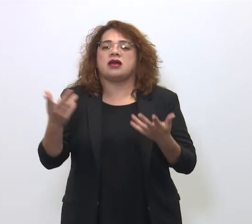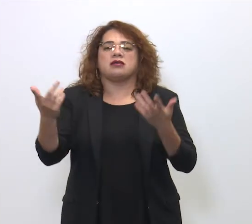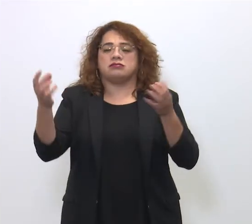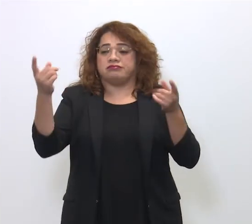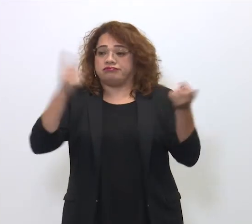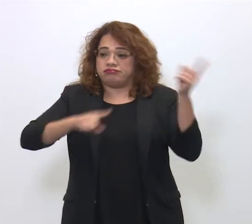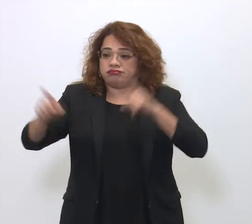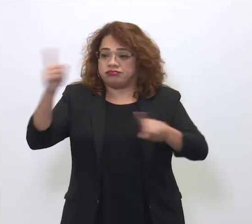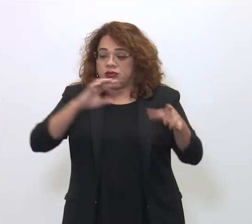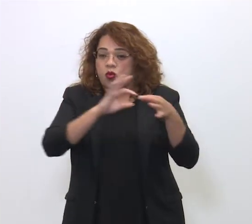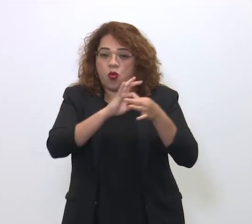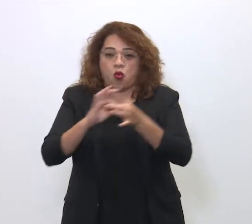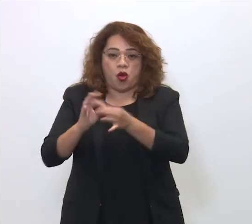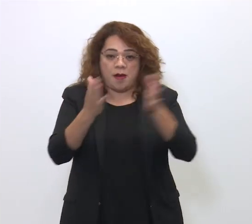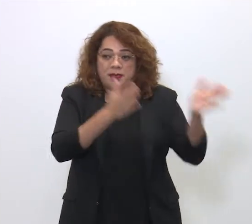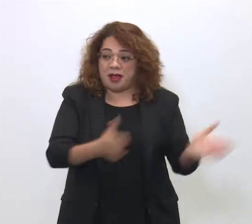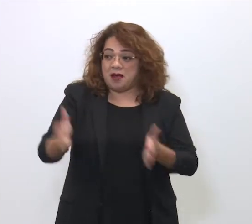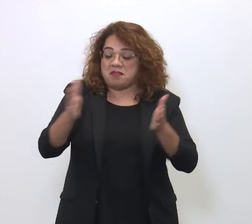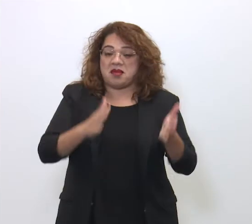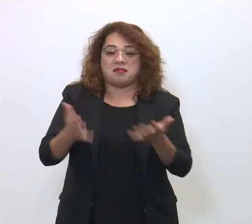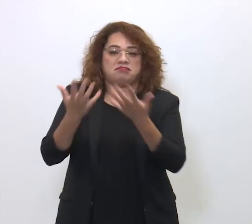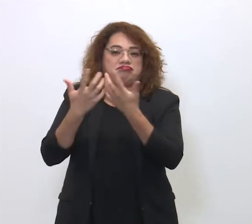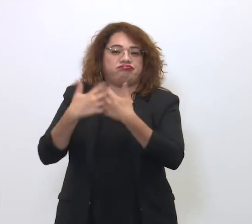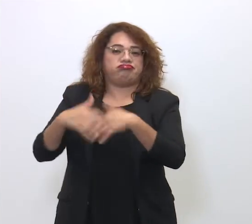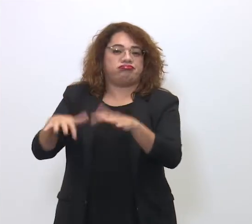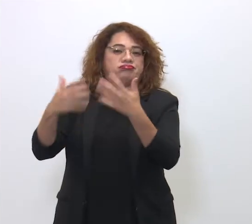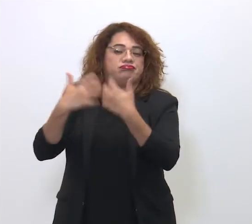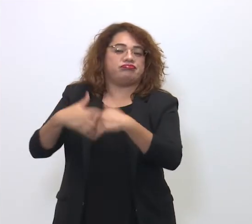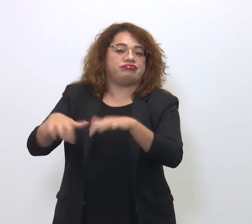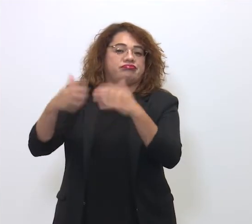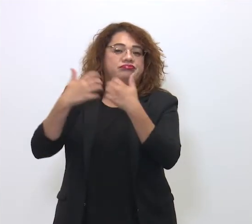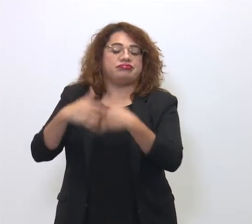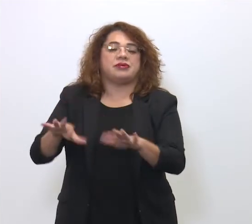and thank you most importantly to everyone that's been vaccinated because you are making